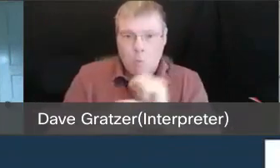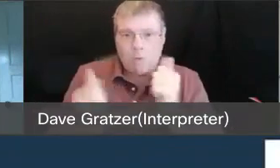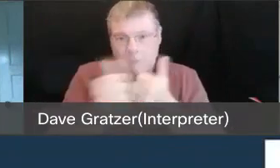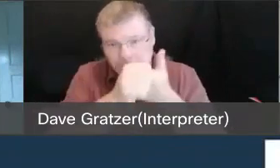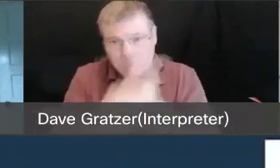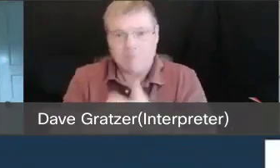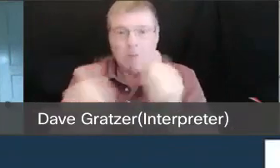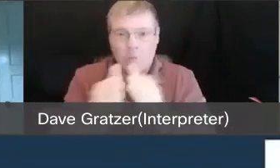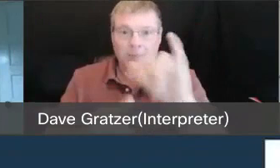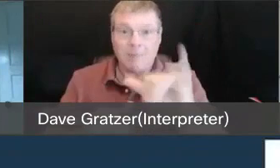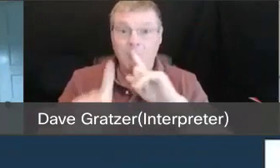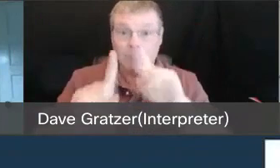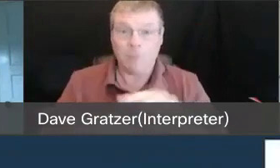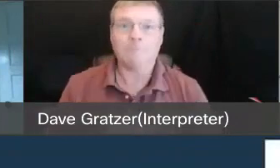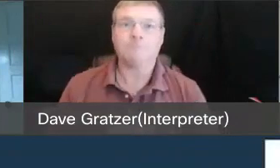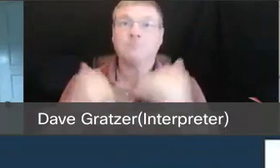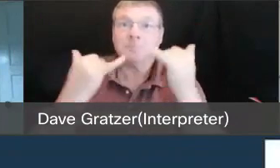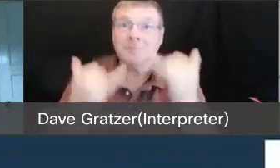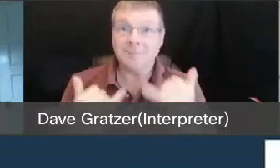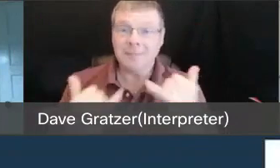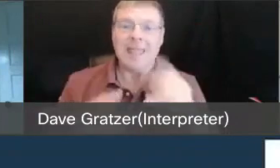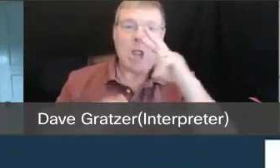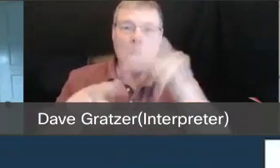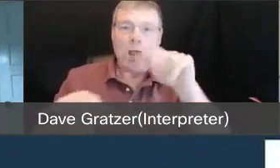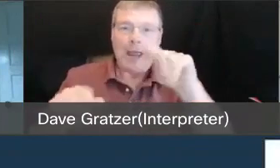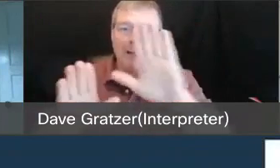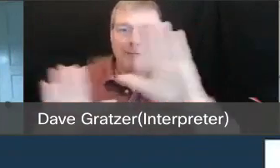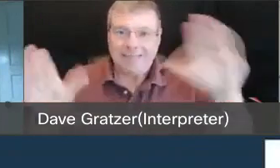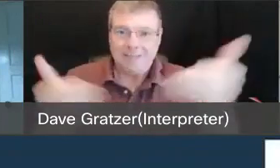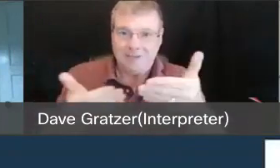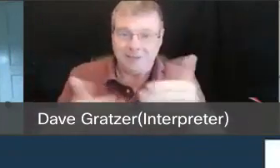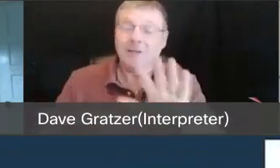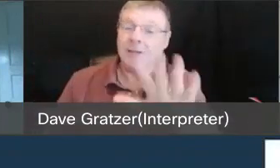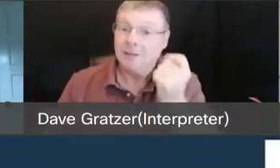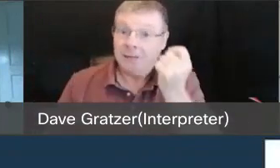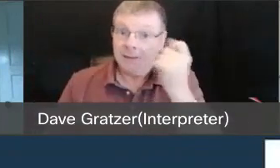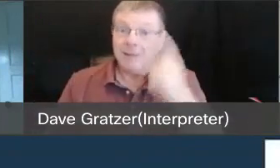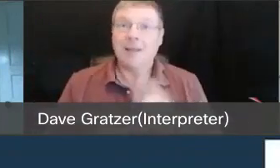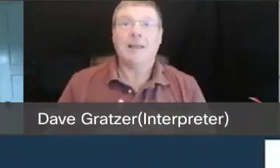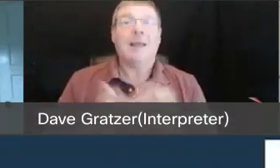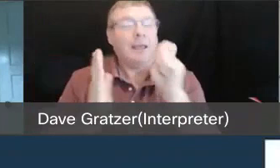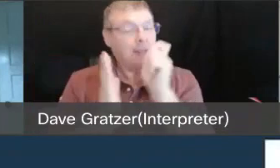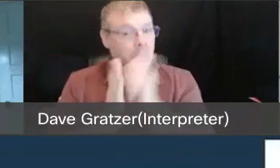So let's dig in and look at the introduction. I also know that the writing is a little bit small,